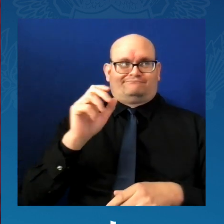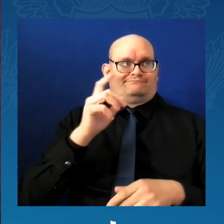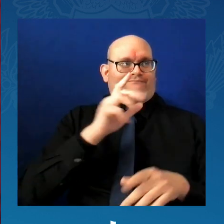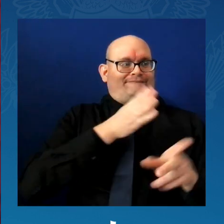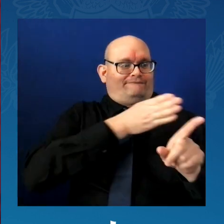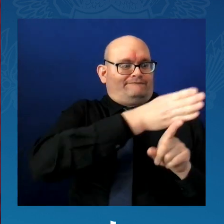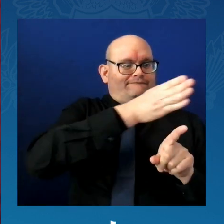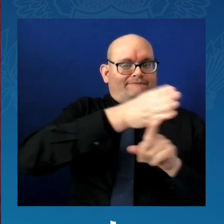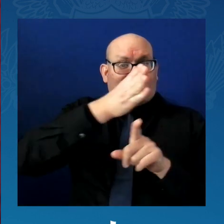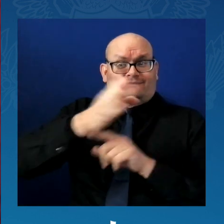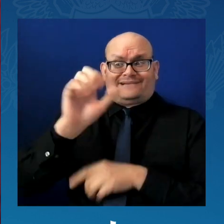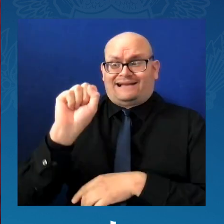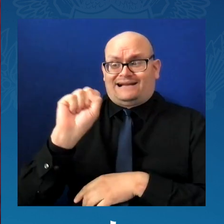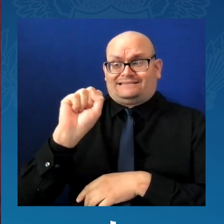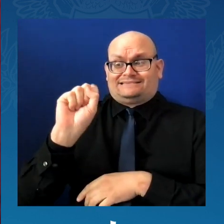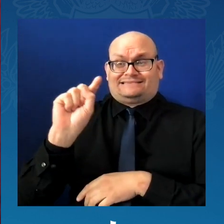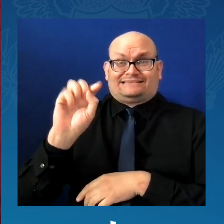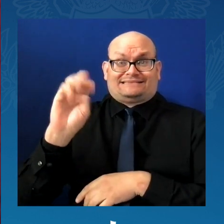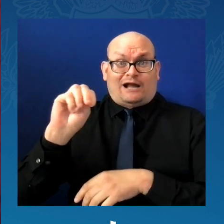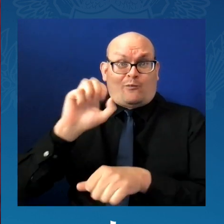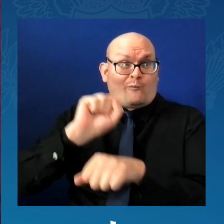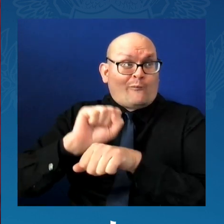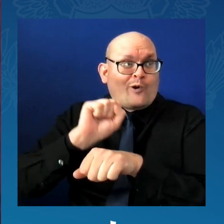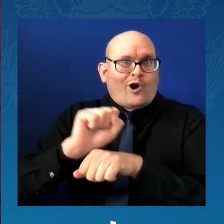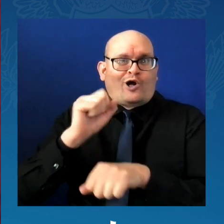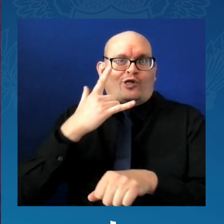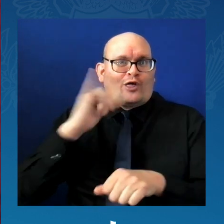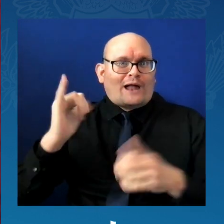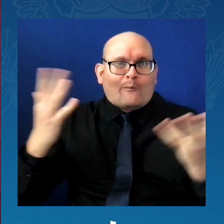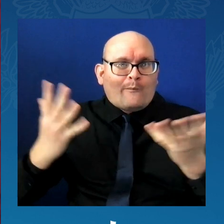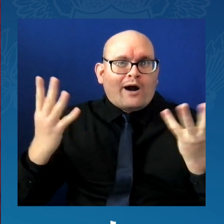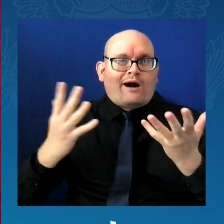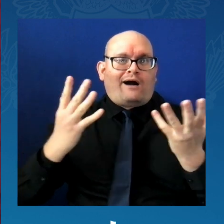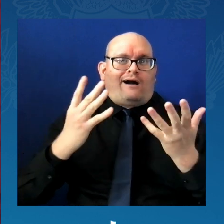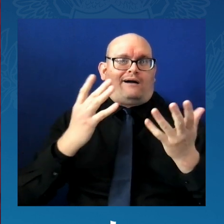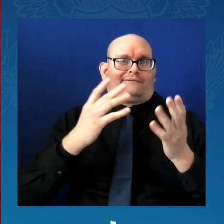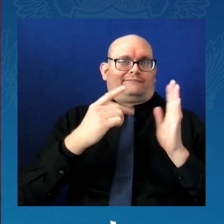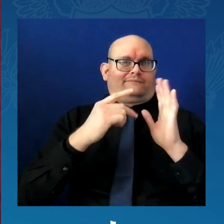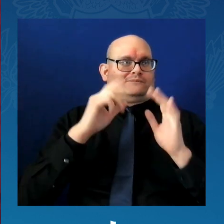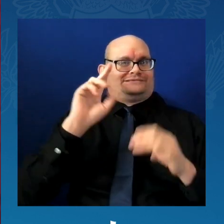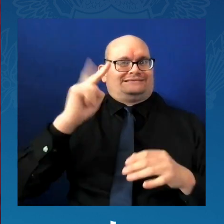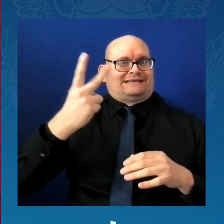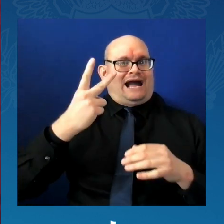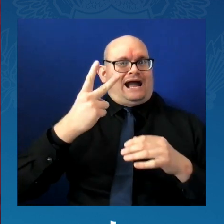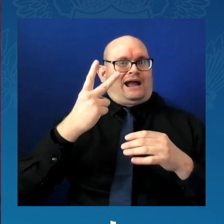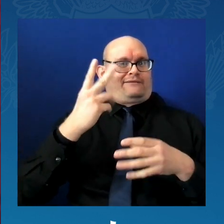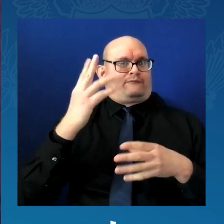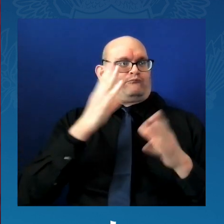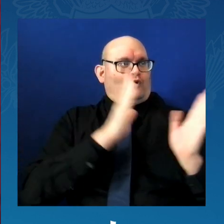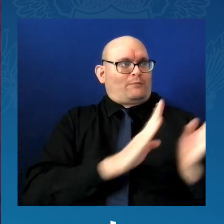Second, we will prepare we will engage students in hands on activities with experiential learning opportunities